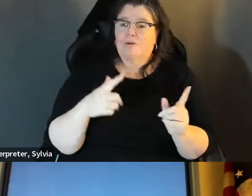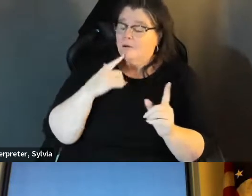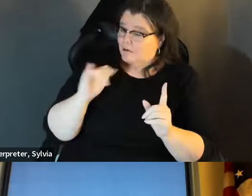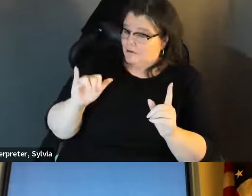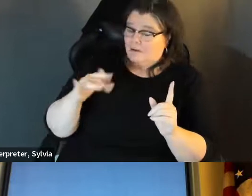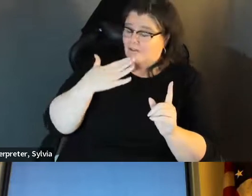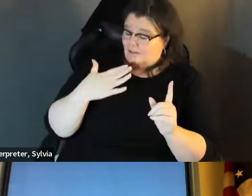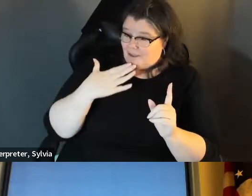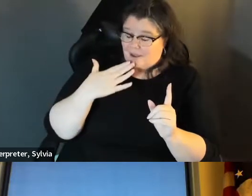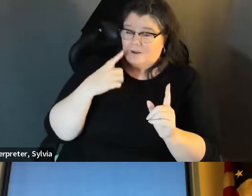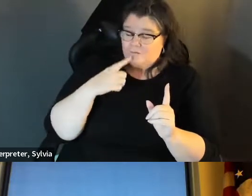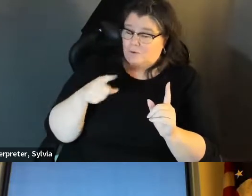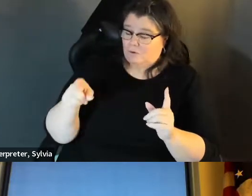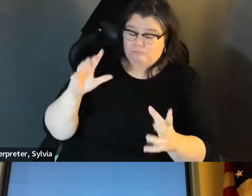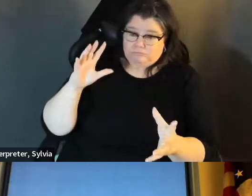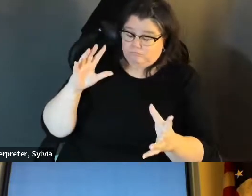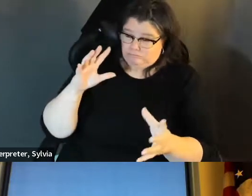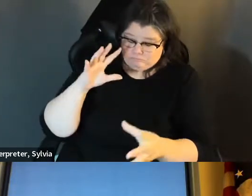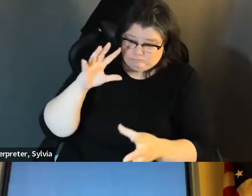8743 and you can reach us at vote writers.org.